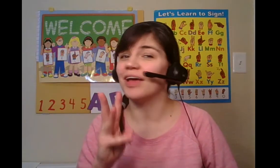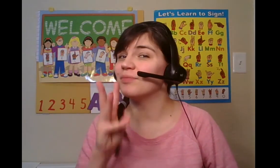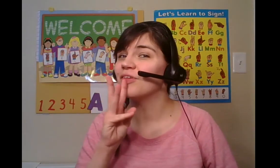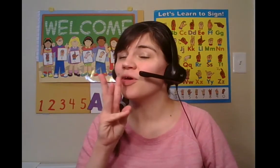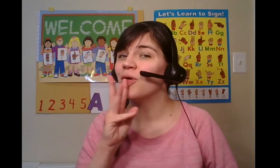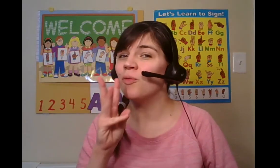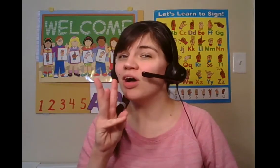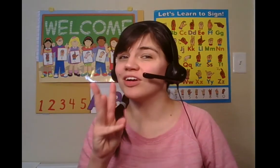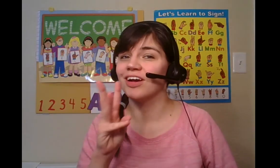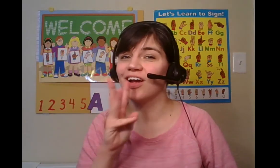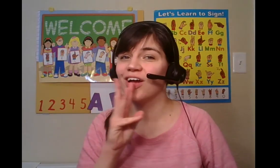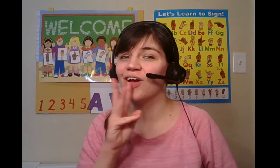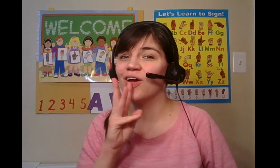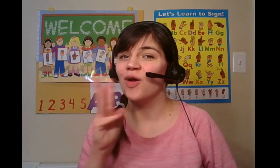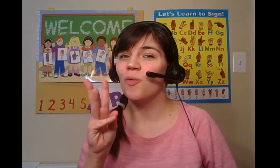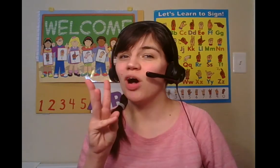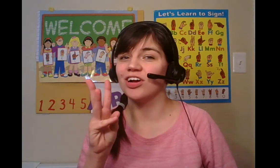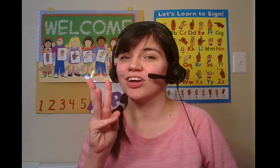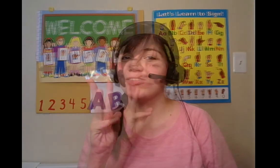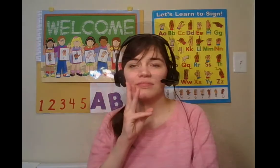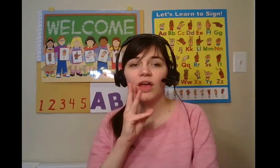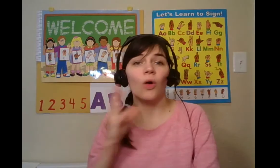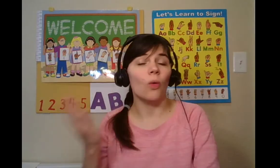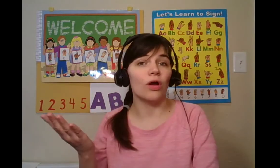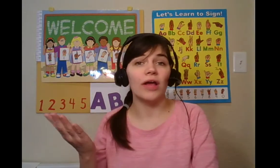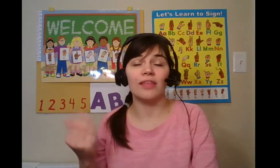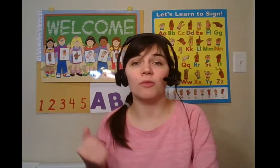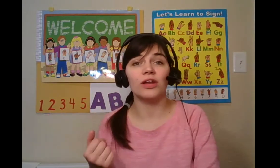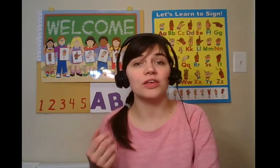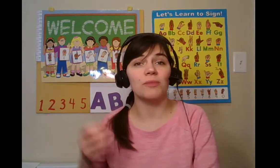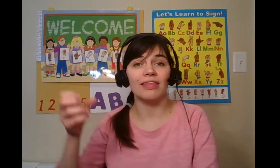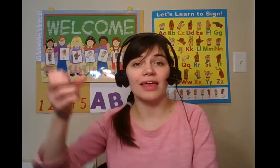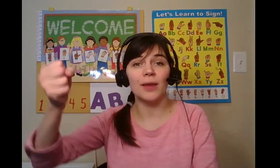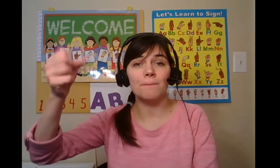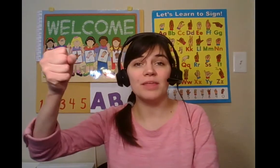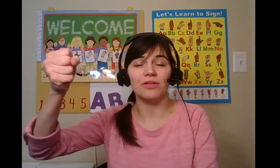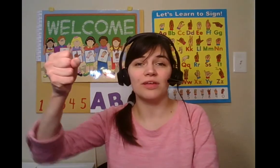water. Water. Or in the morning you might like milk.